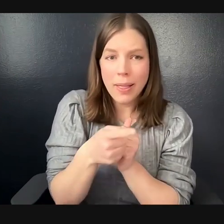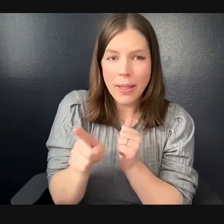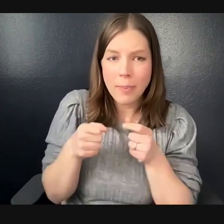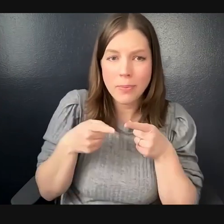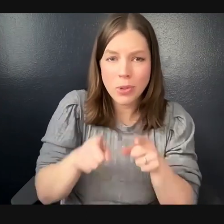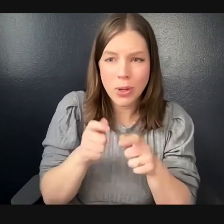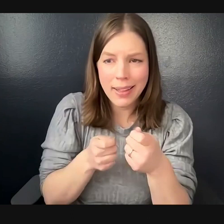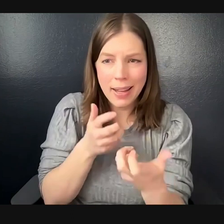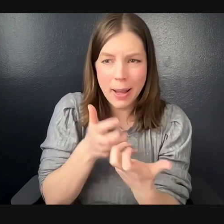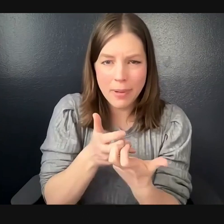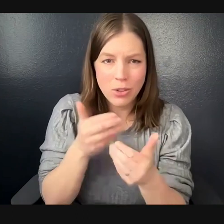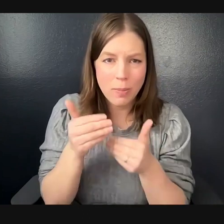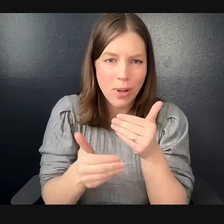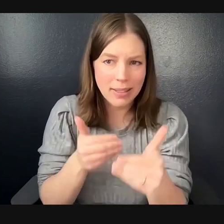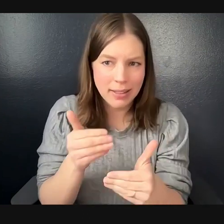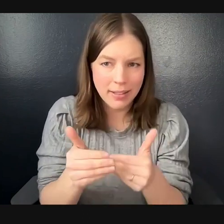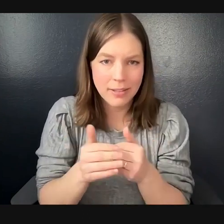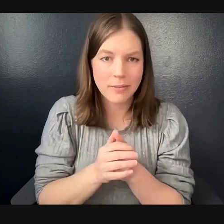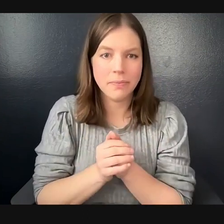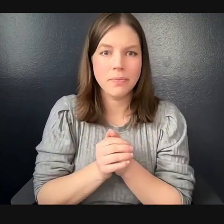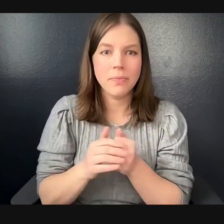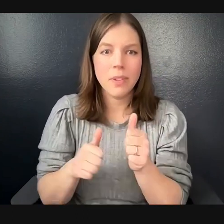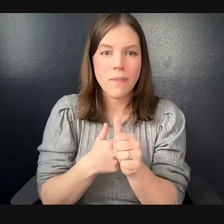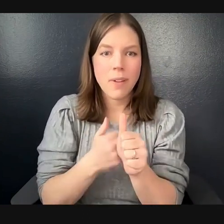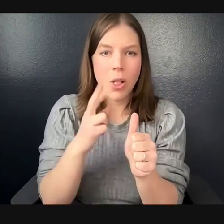Work with them during the accommodations process,